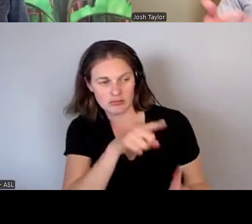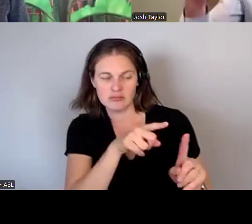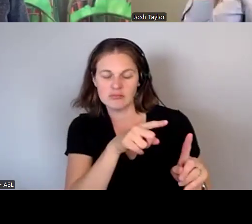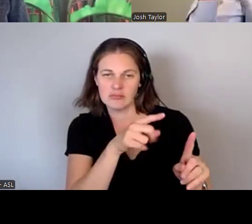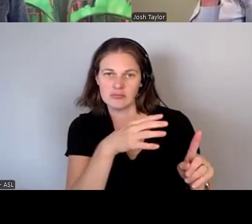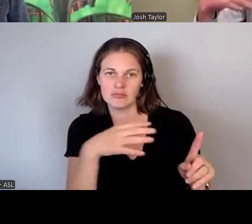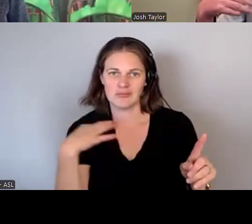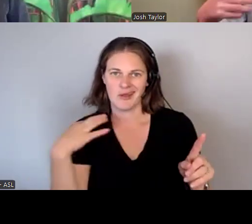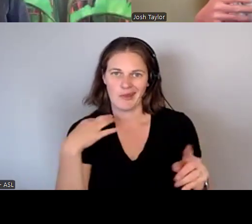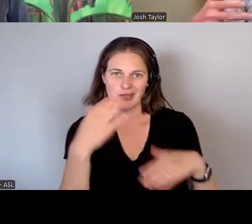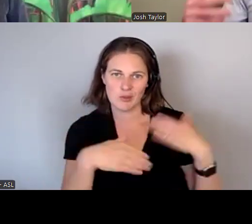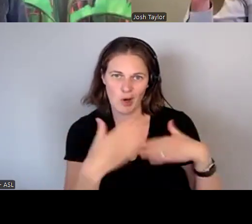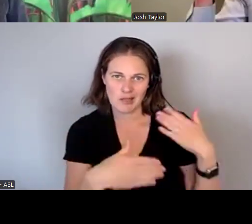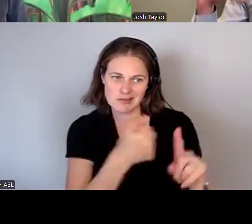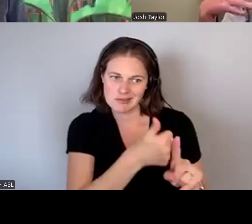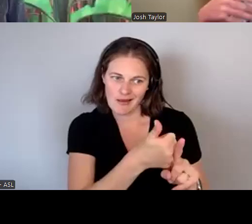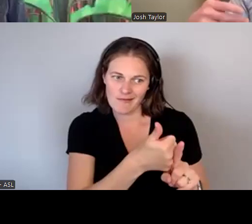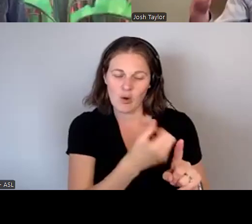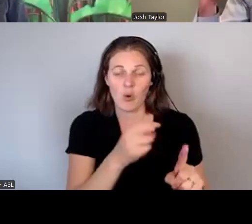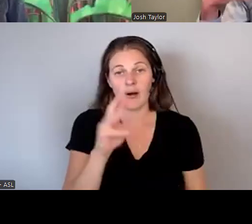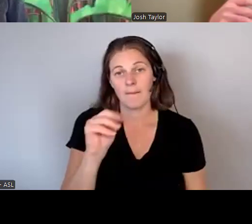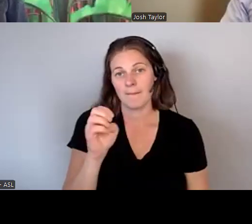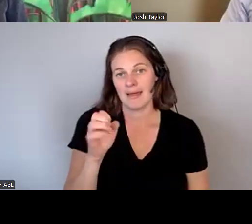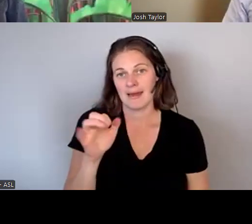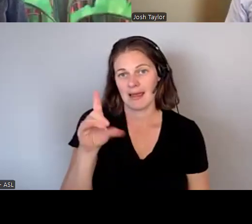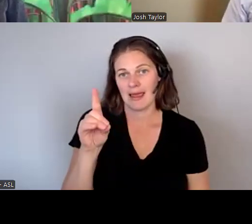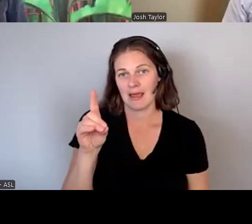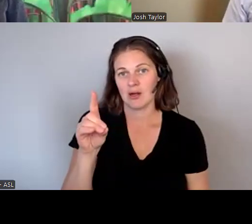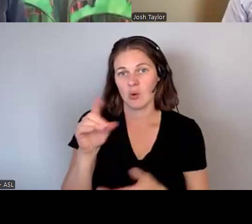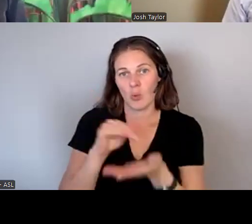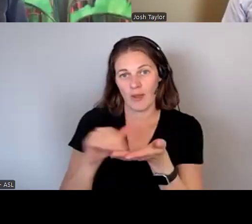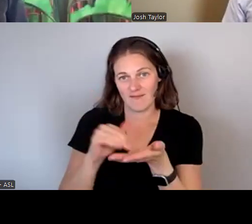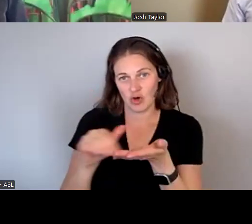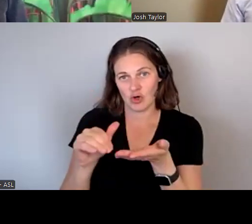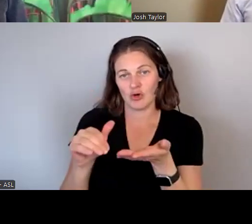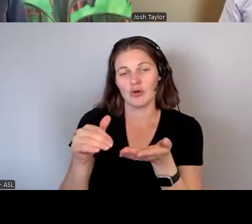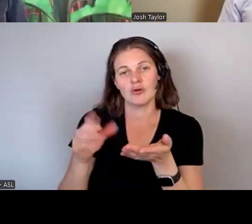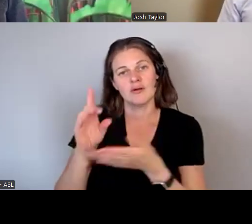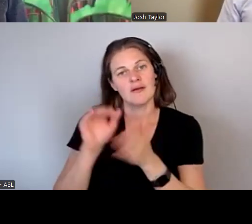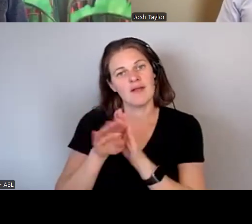or through a specific Medicaid waiver that's often administered by those developmental disability agencies,